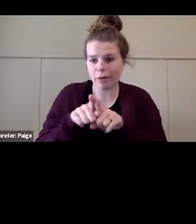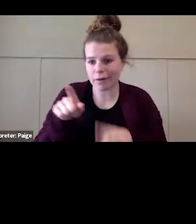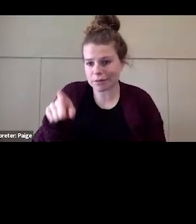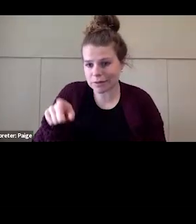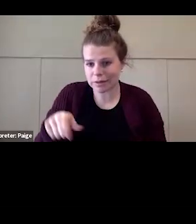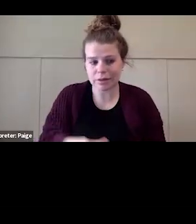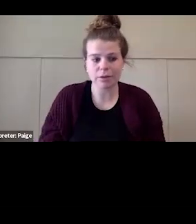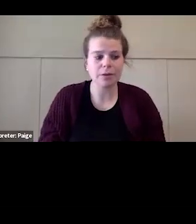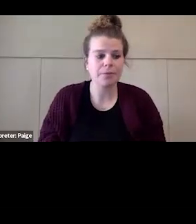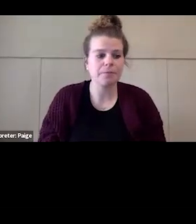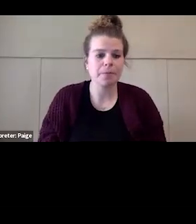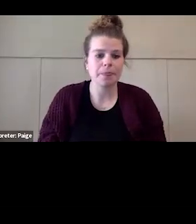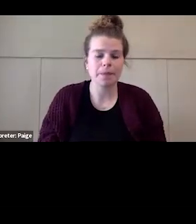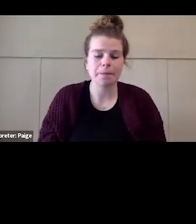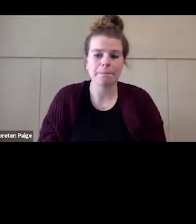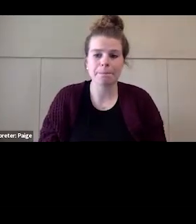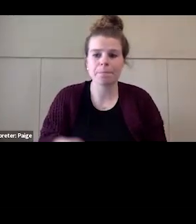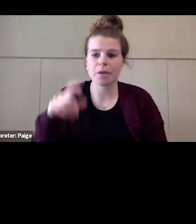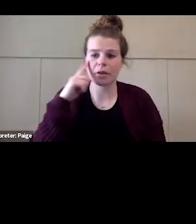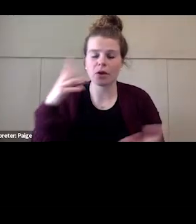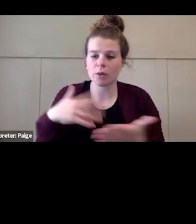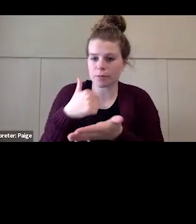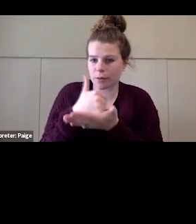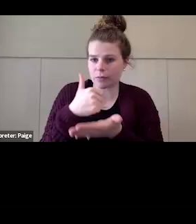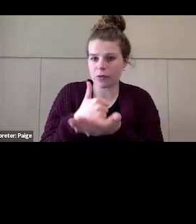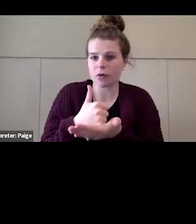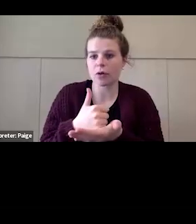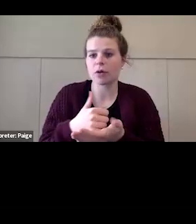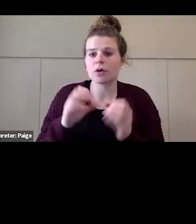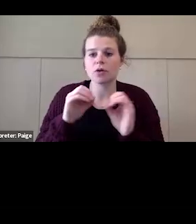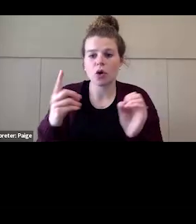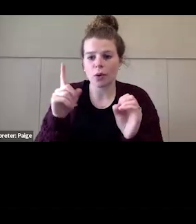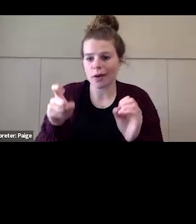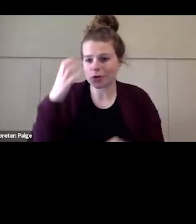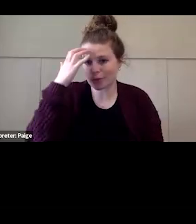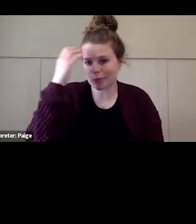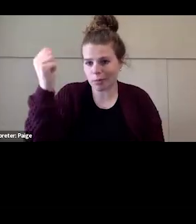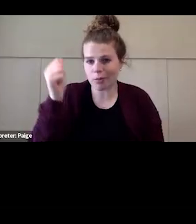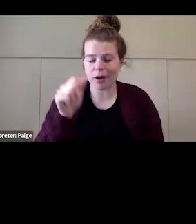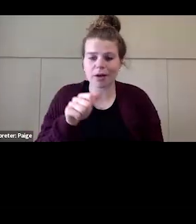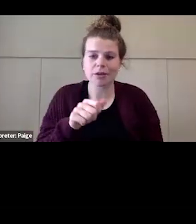And I think what has been helpful is no one has to memorize a new number to contact us